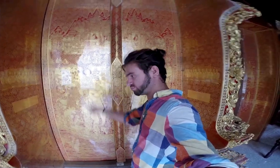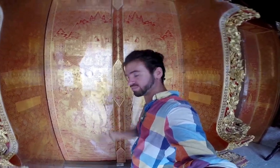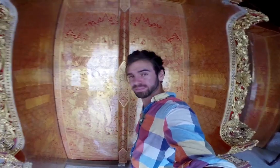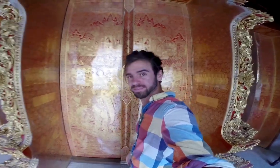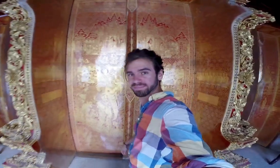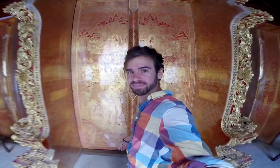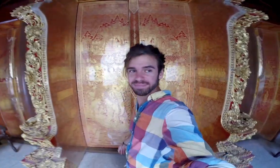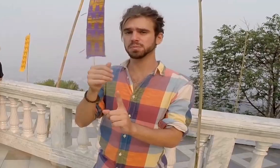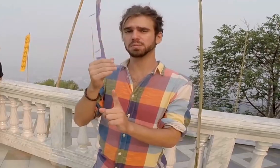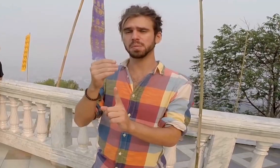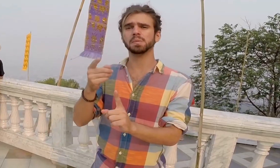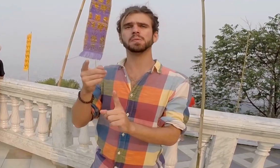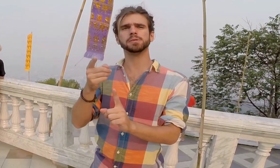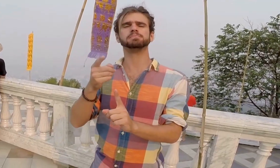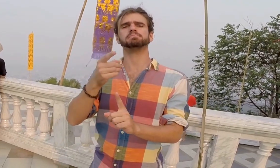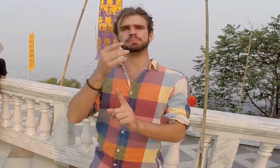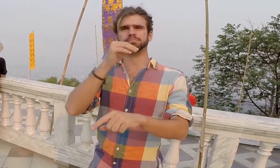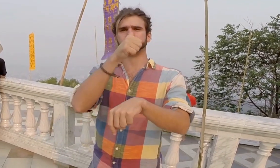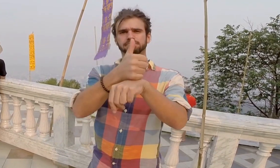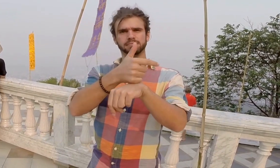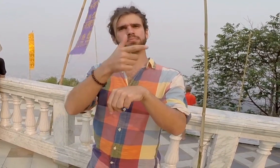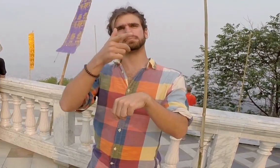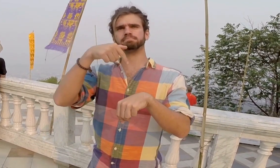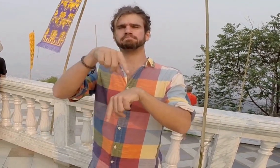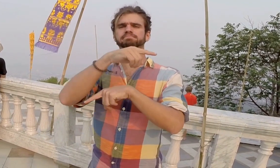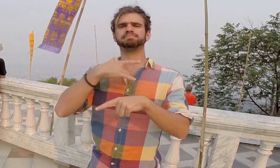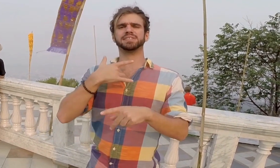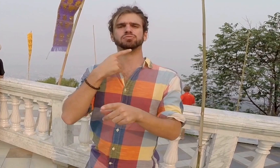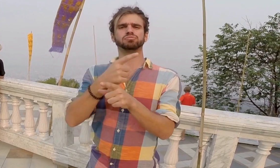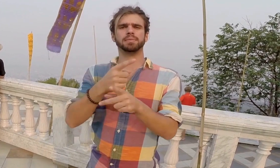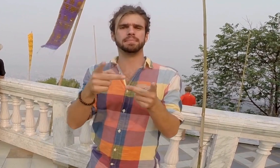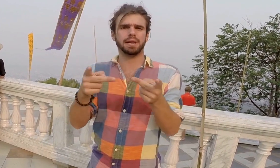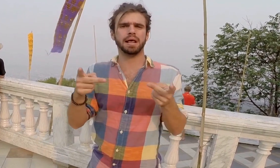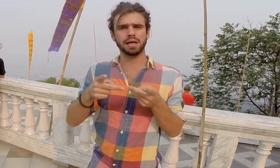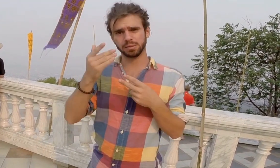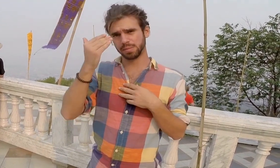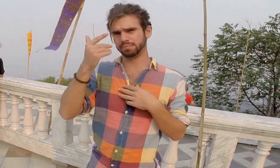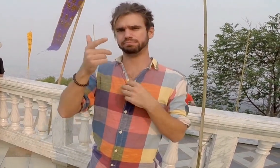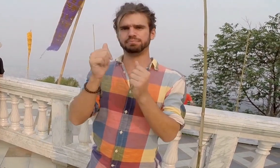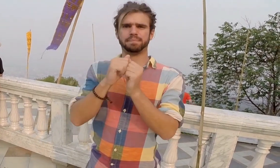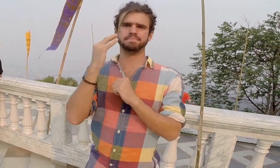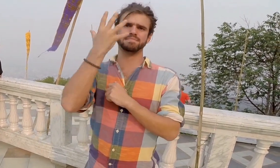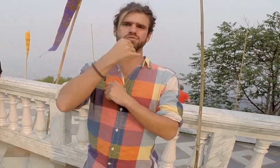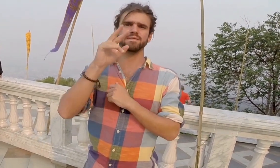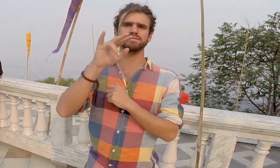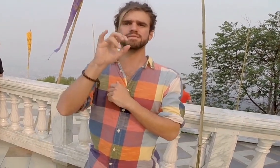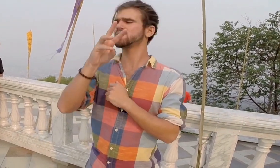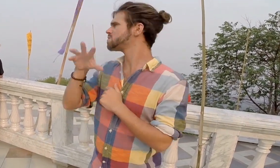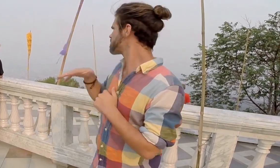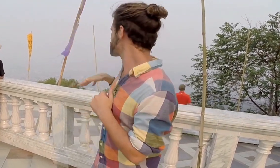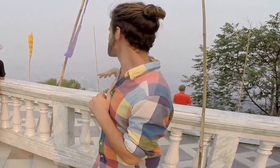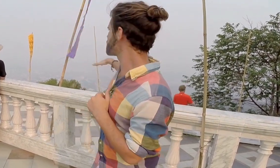They felt this was the right place because there is a beautiful view here.